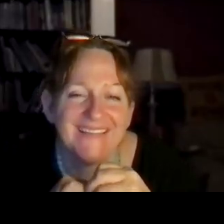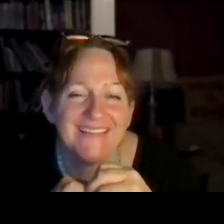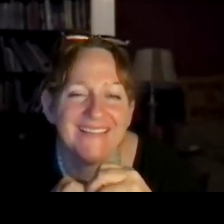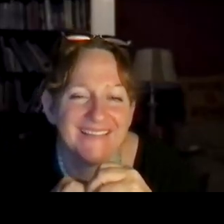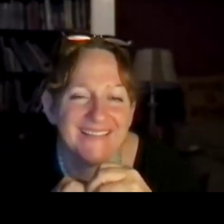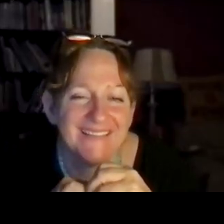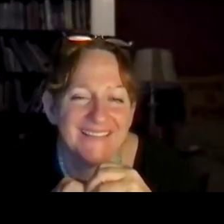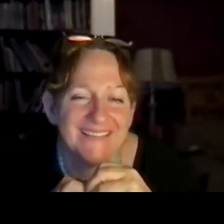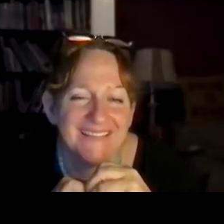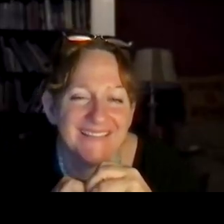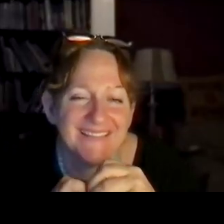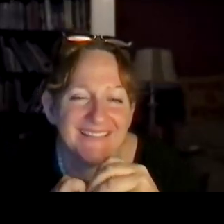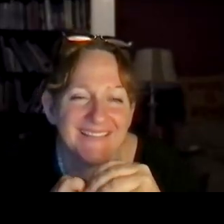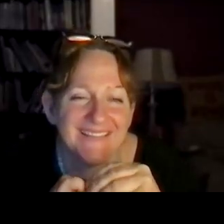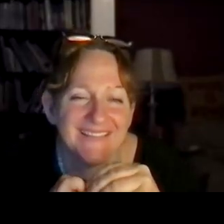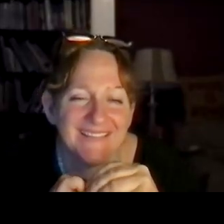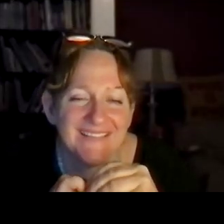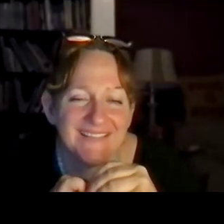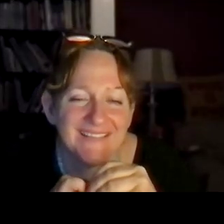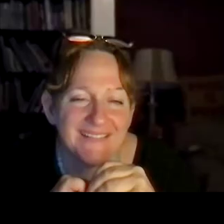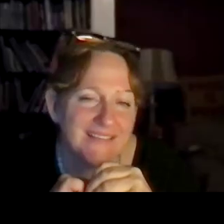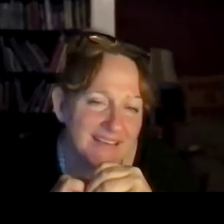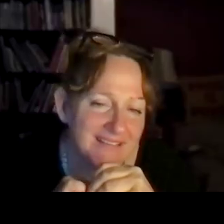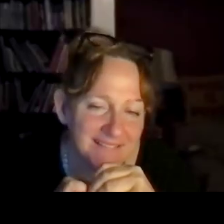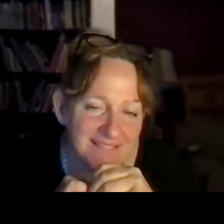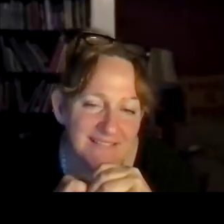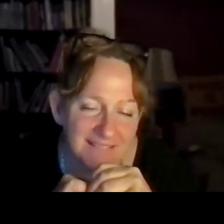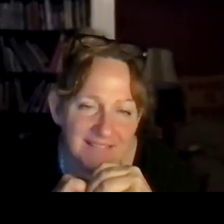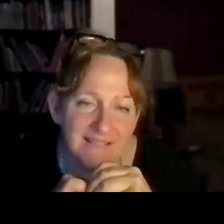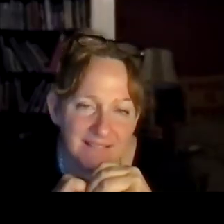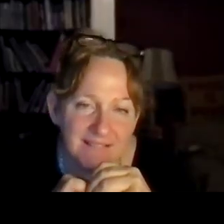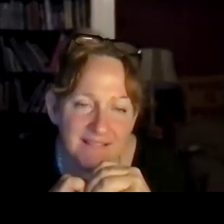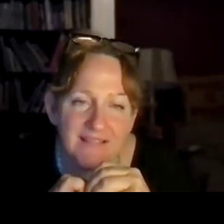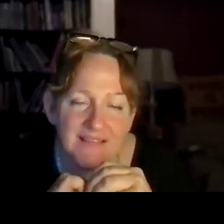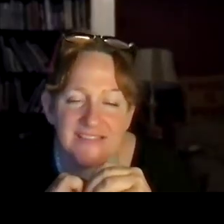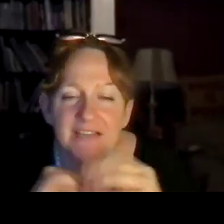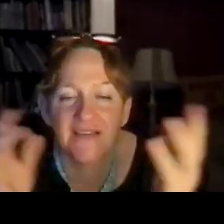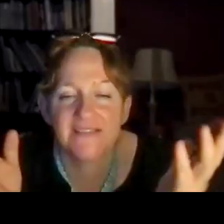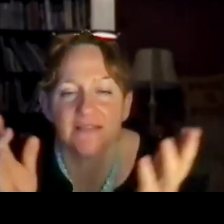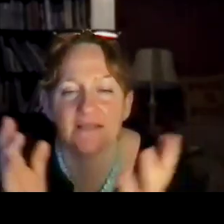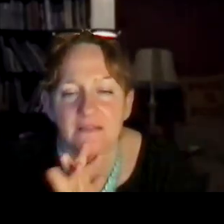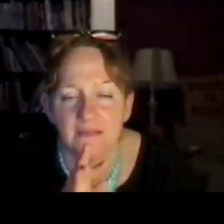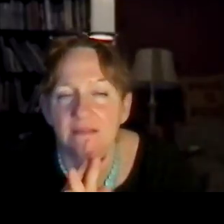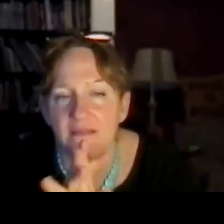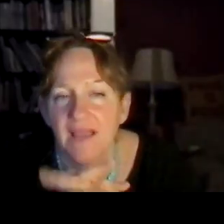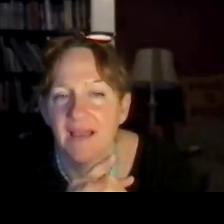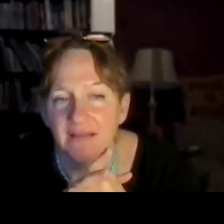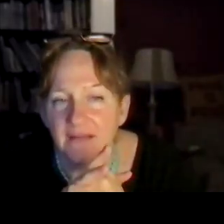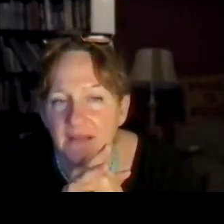iPhone: I I know that's a cliche, but iPhone: I like it. iPhone: Got to try. Meriah: Dylan. iPhone: And men. Meriah: Yeah, yeah.